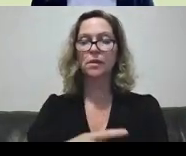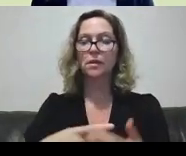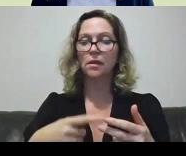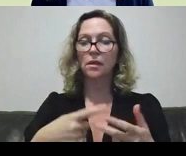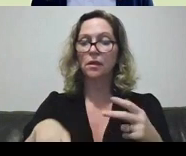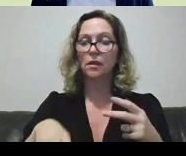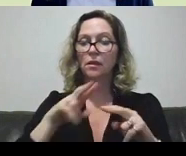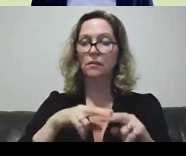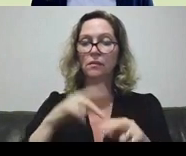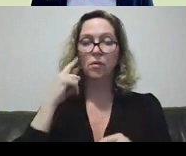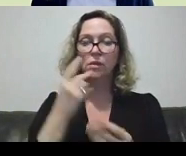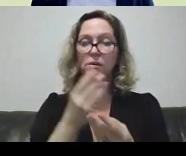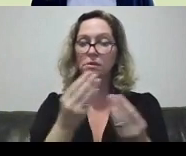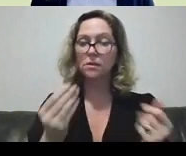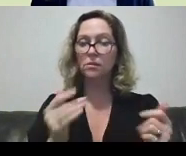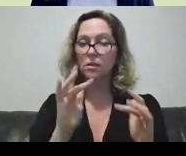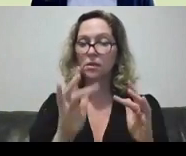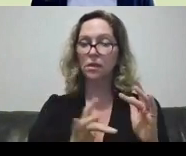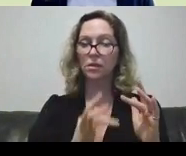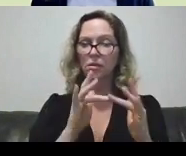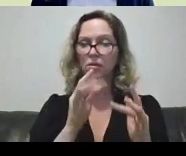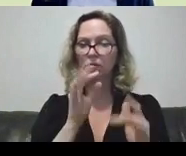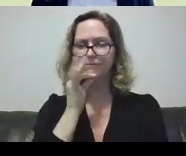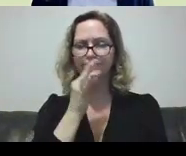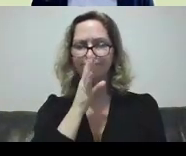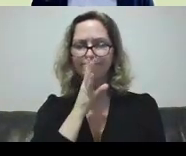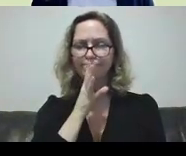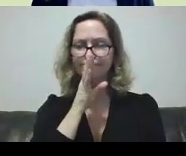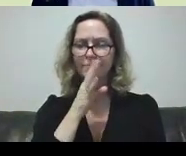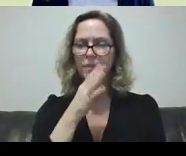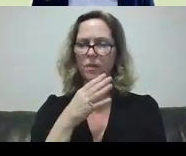in the webinar that didn't make sense or you want to know more of give us a call